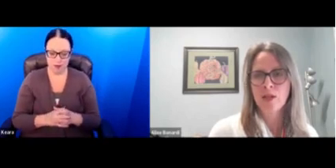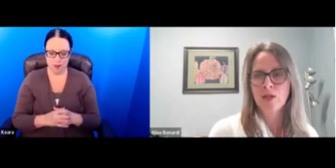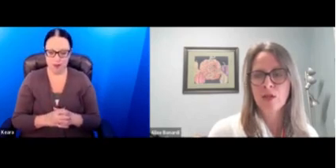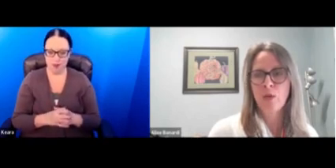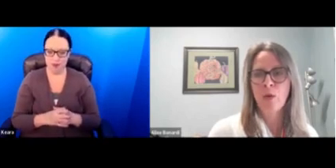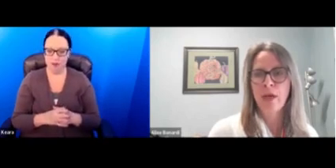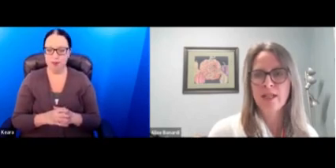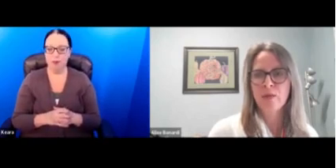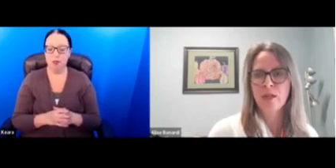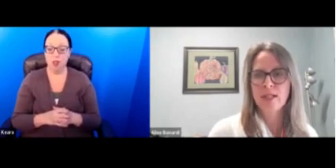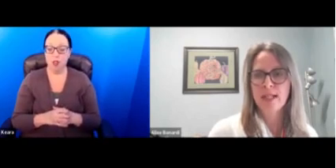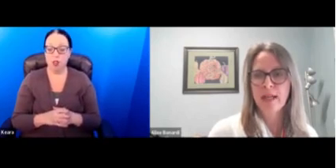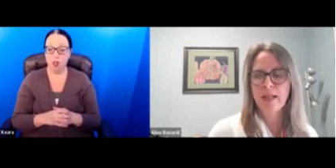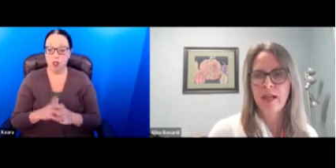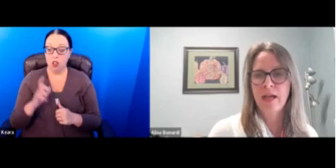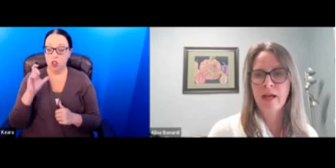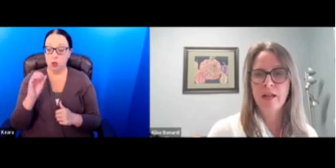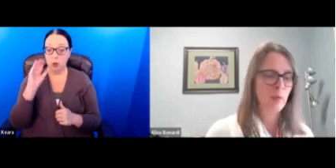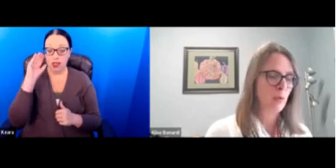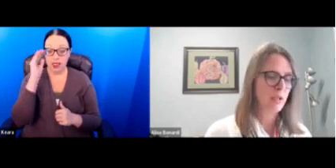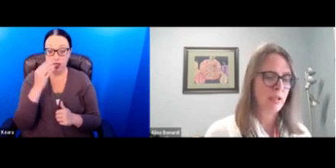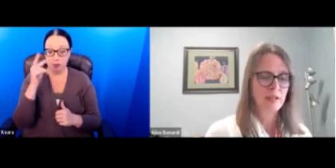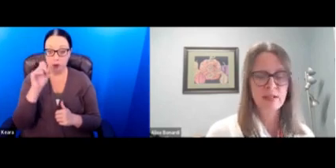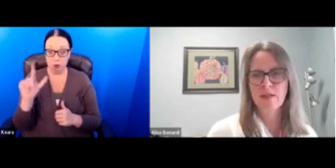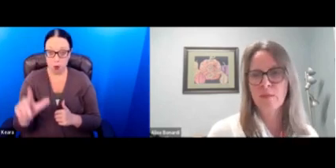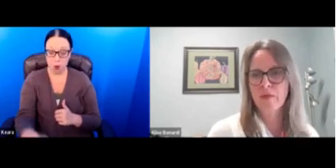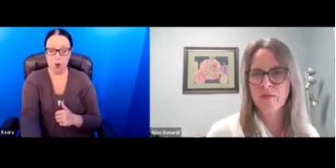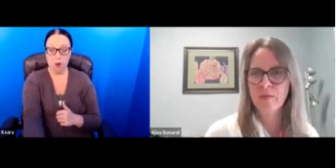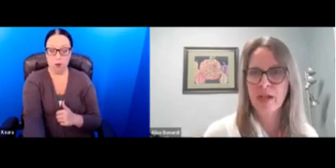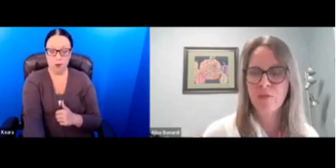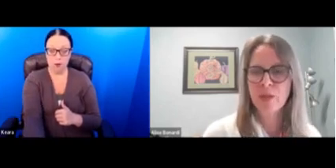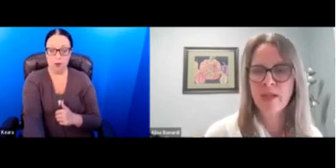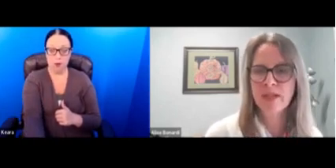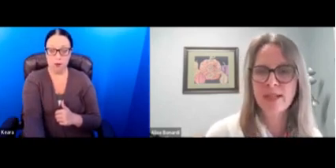So okay, so it looks like the poll is we've had responses